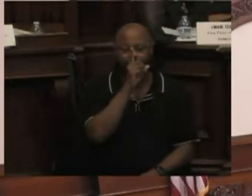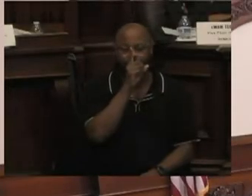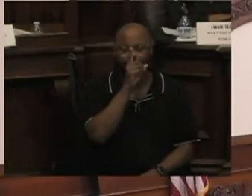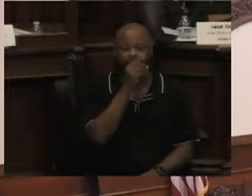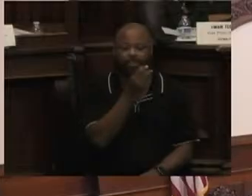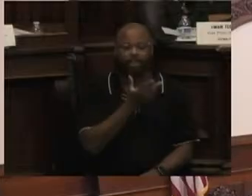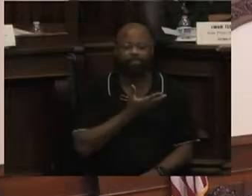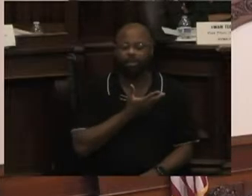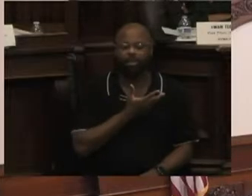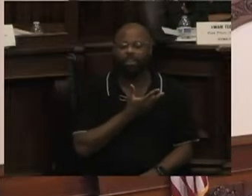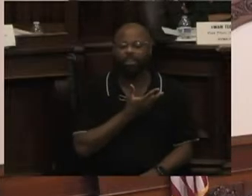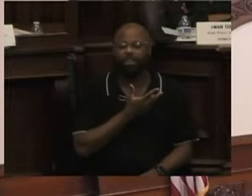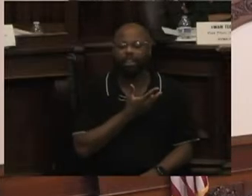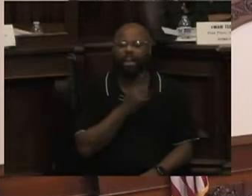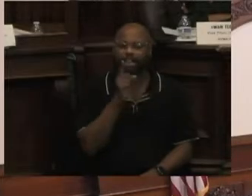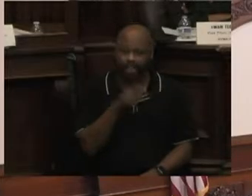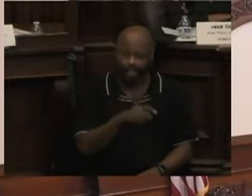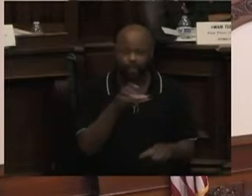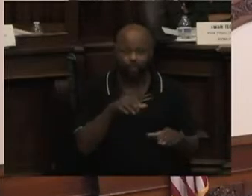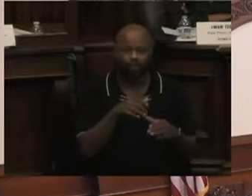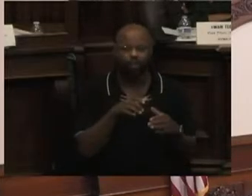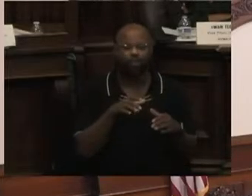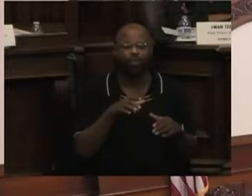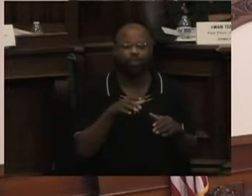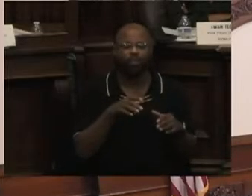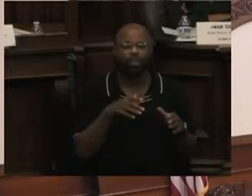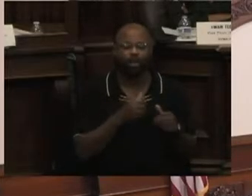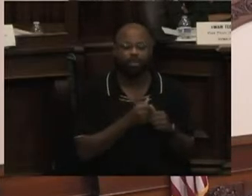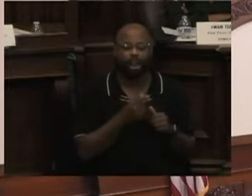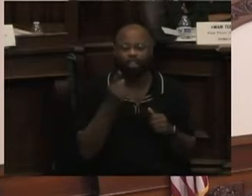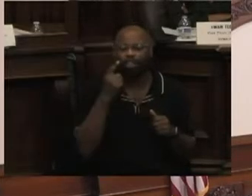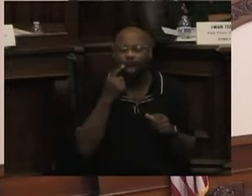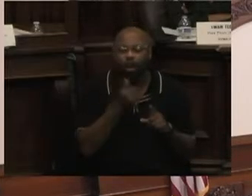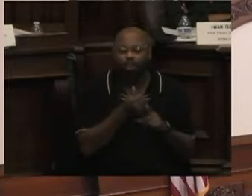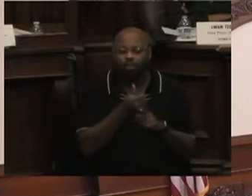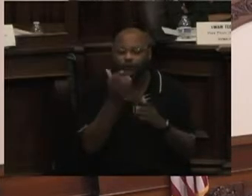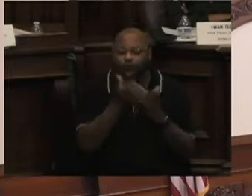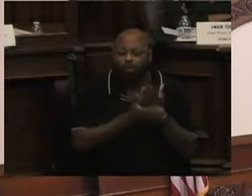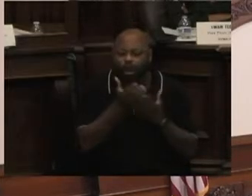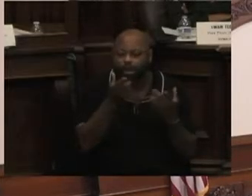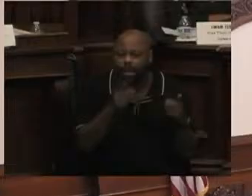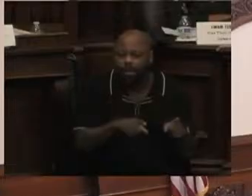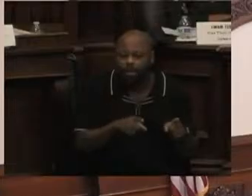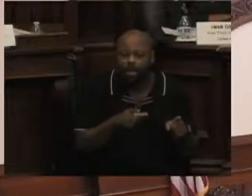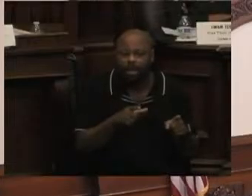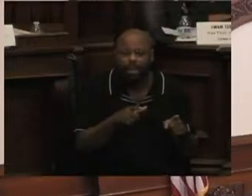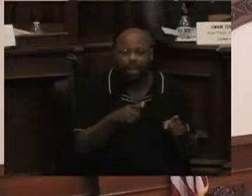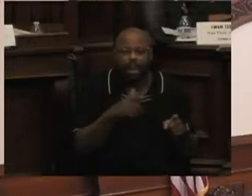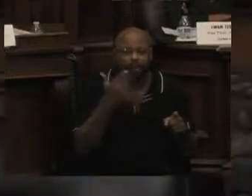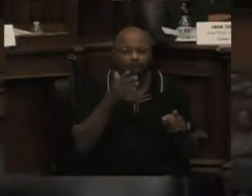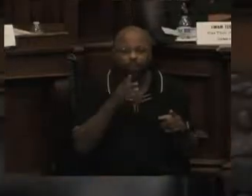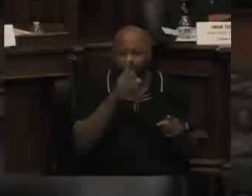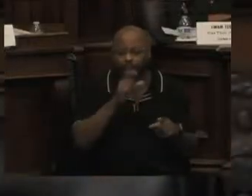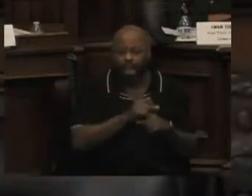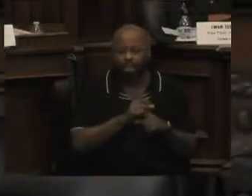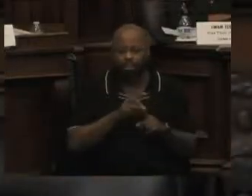software updates, but it didn't tell me that I needed to have those updates done. I thought